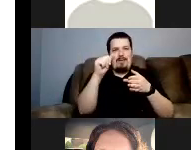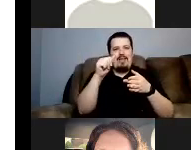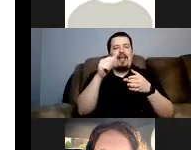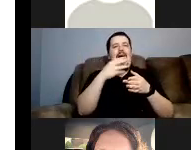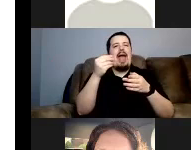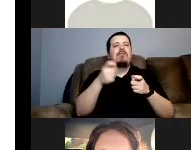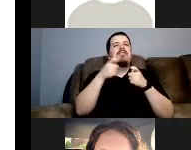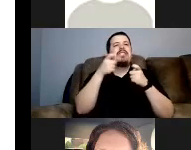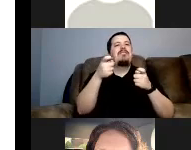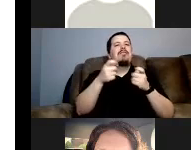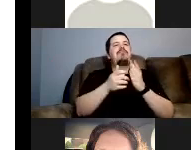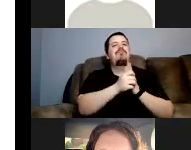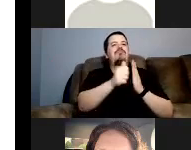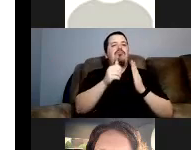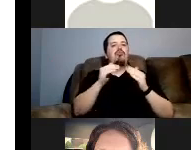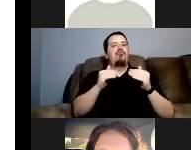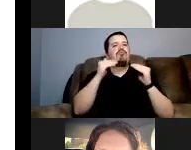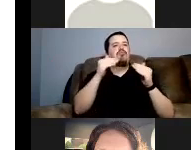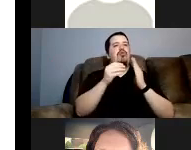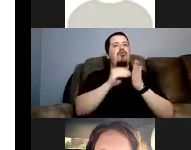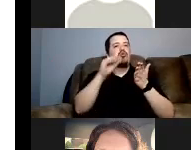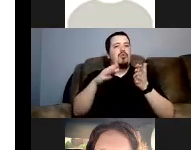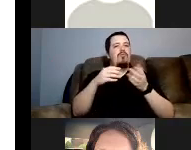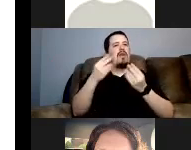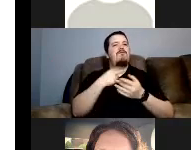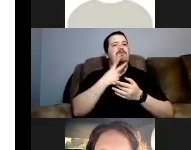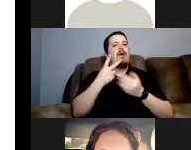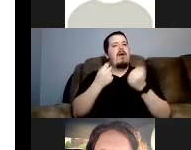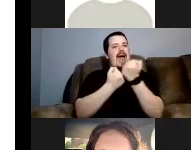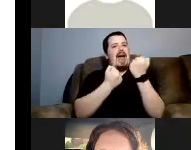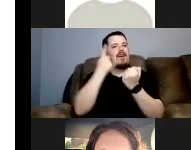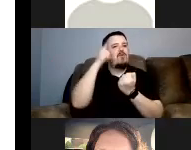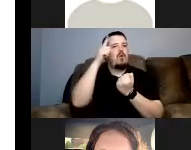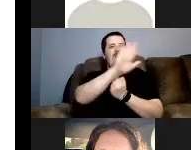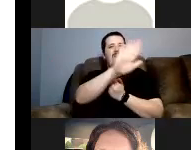and was really able to give us a voice to be advocating for those students' needs. So the last